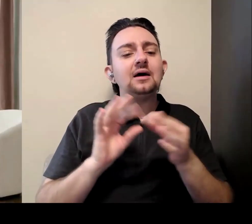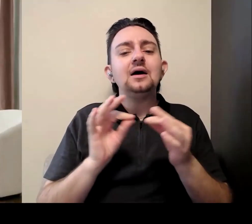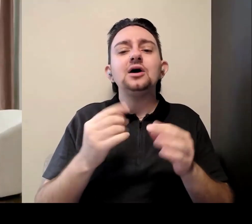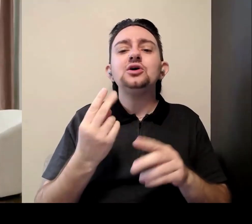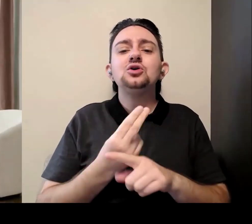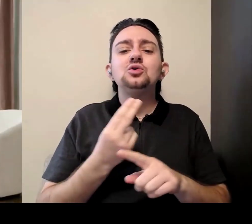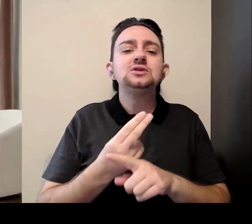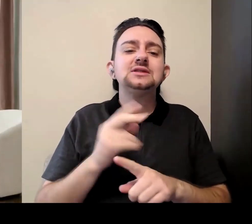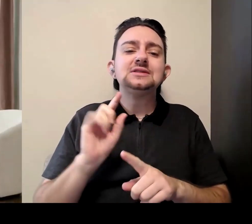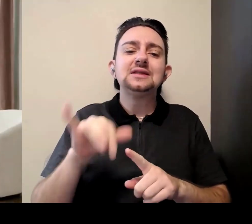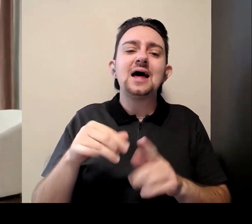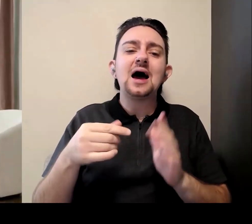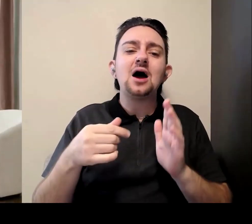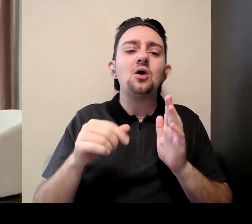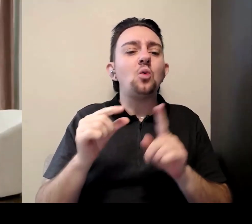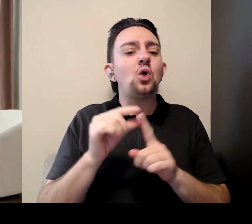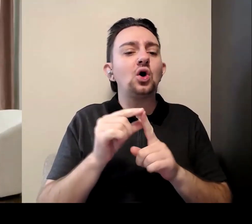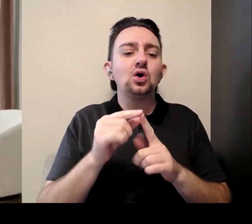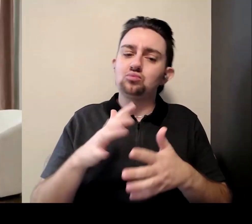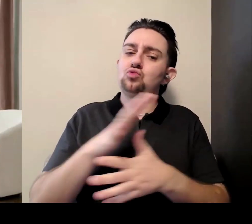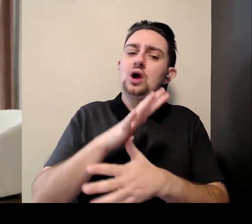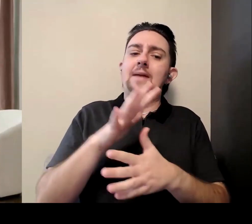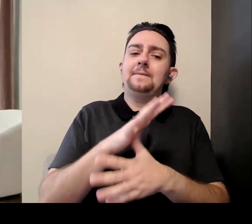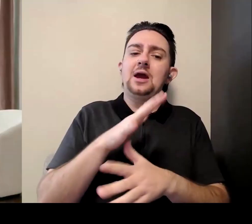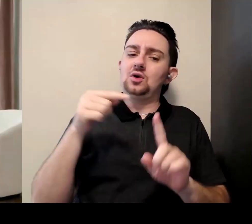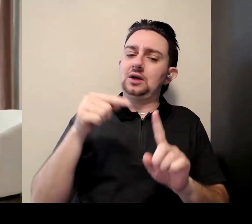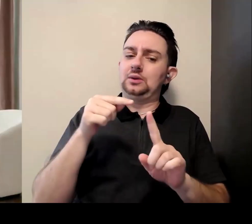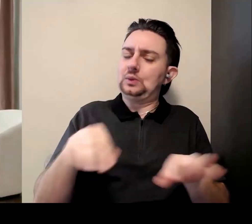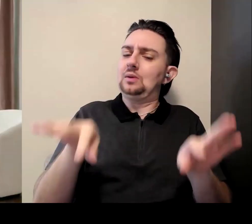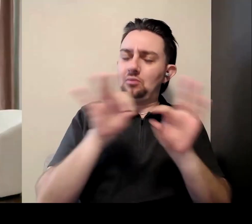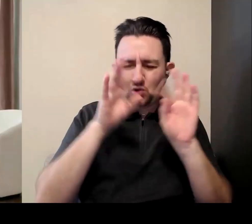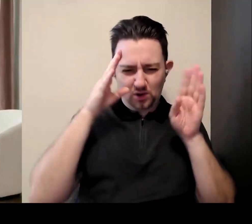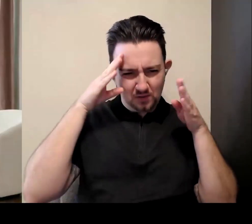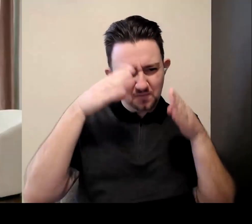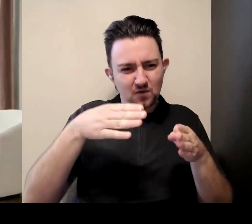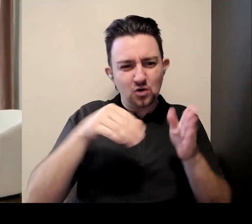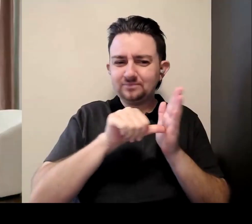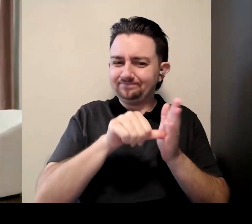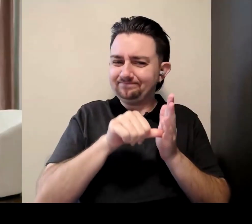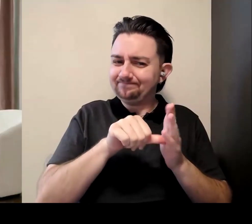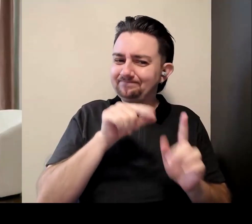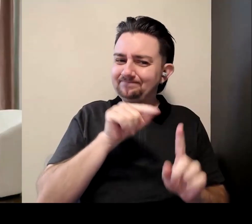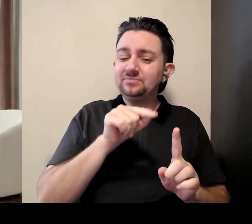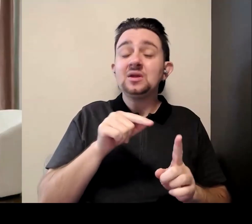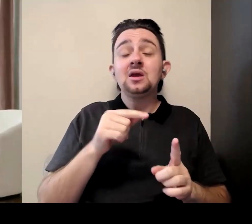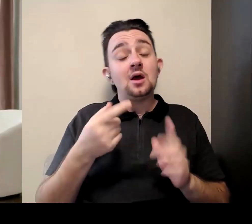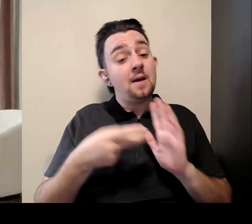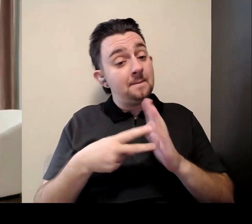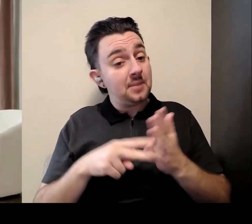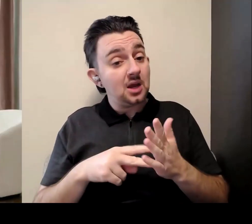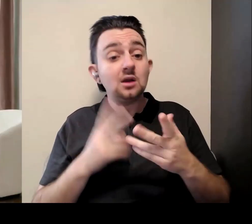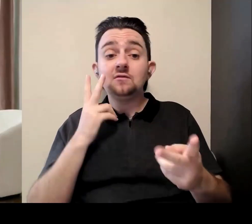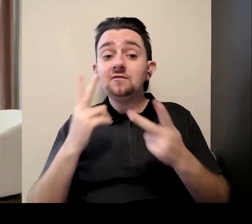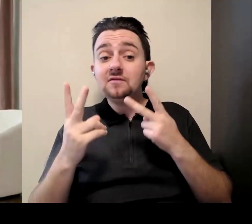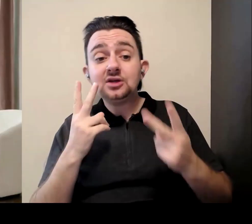And that's really the word we need to focus on because it's saying the vision and or hearing, because there's a question about hearing coming up,